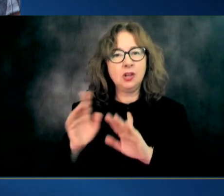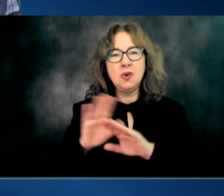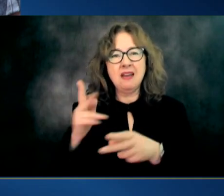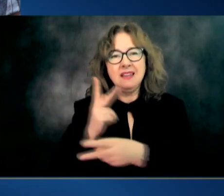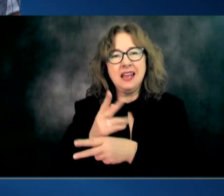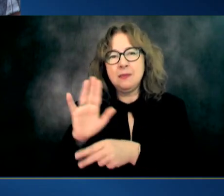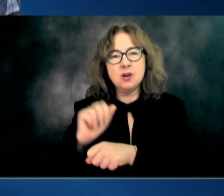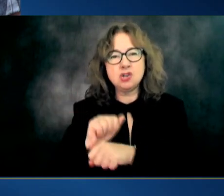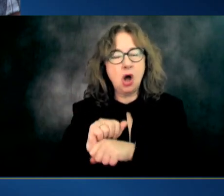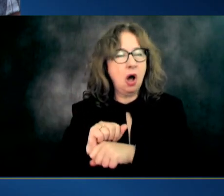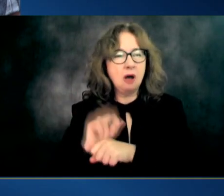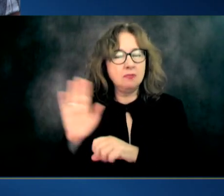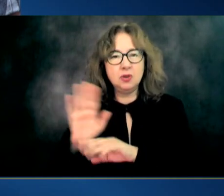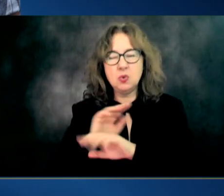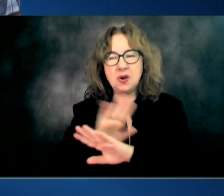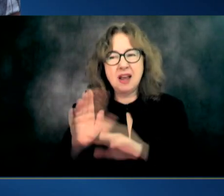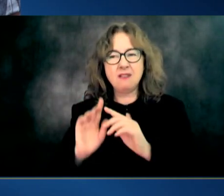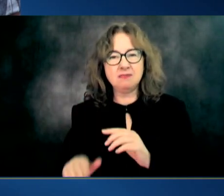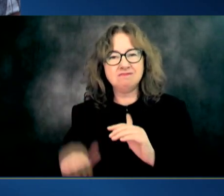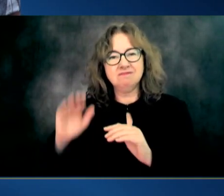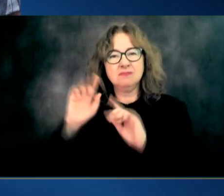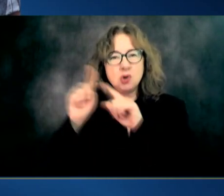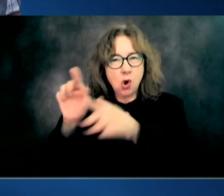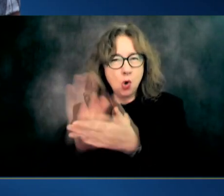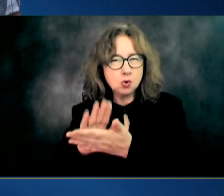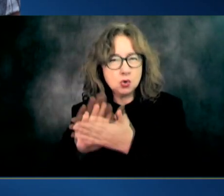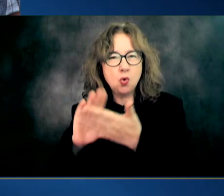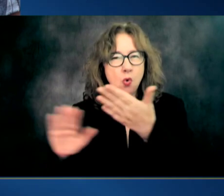be able to go to school. They'll never be able to have a successful relationship,